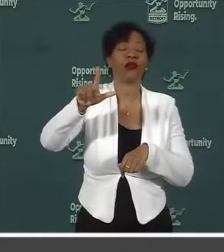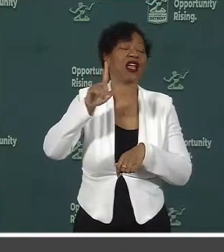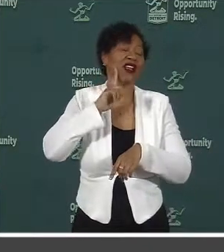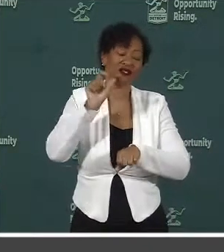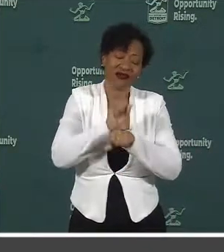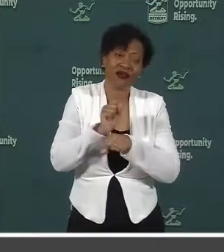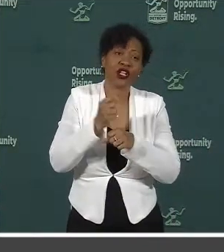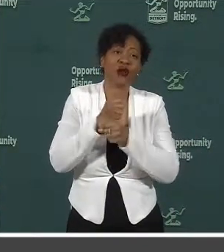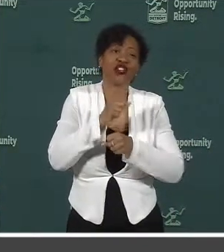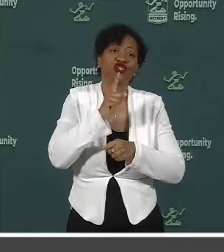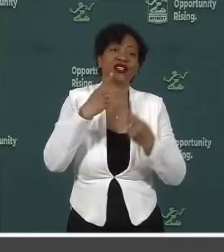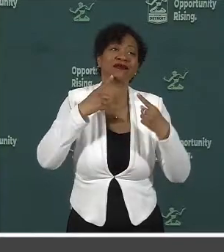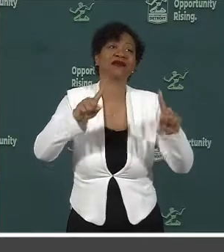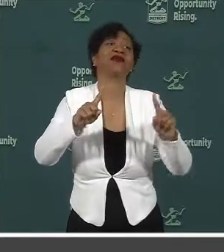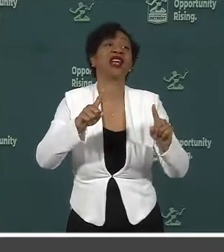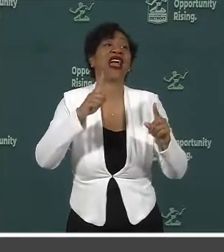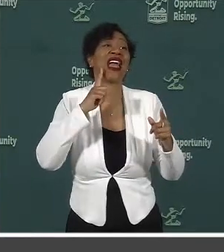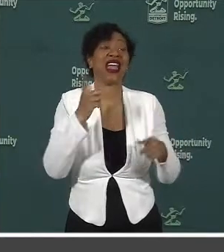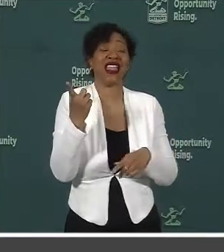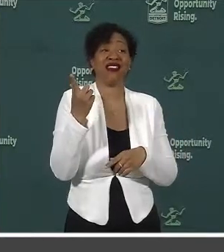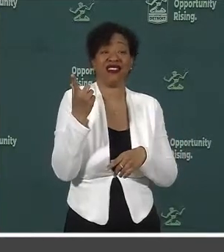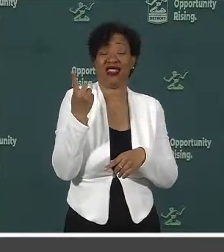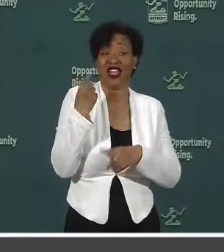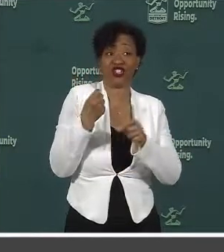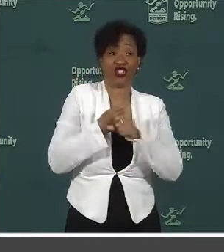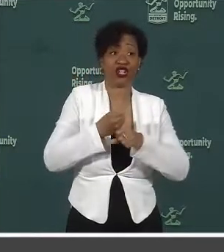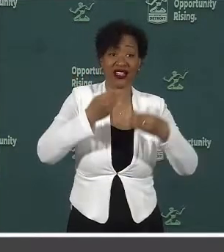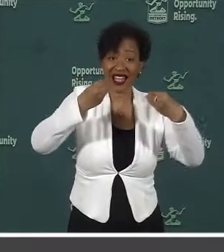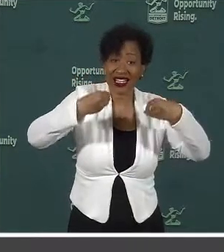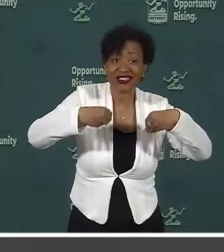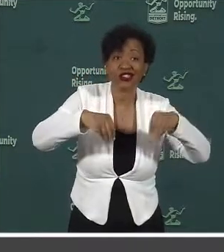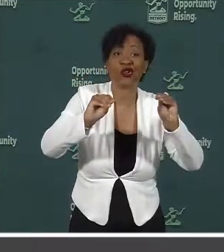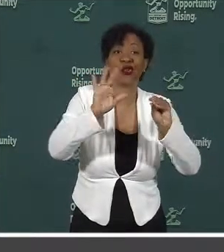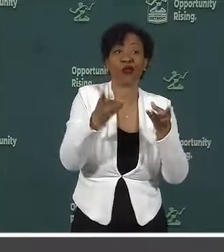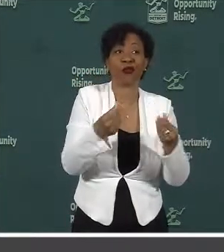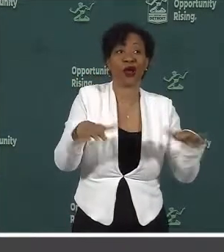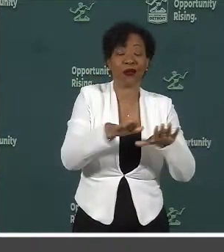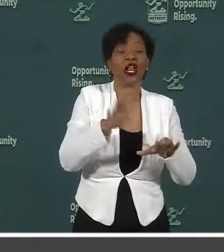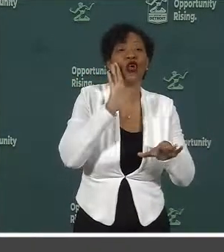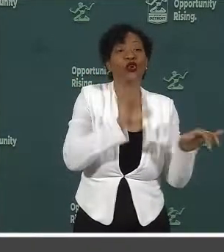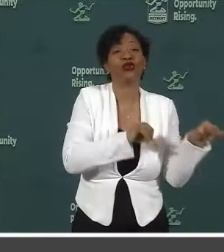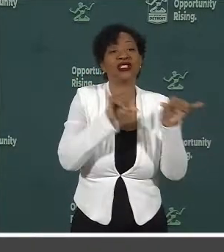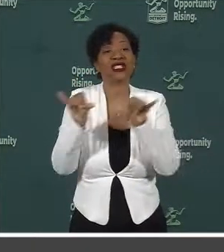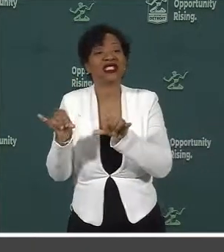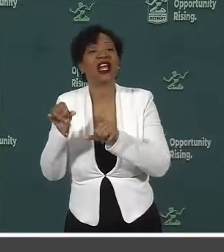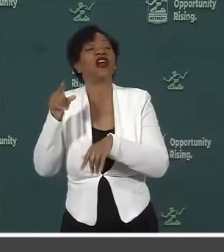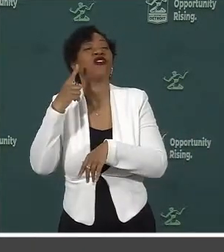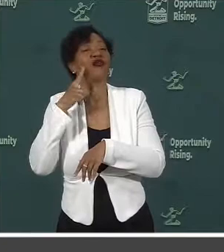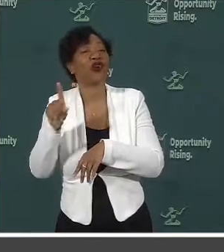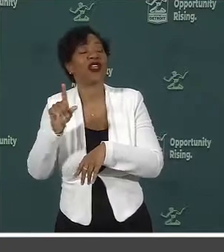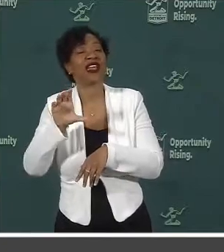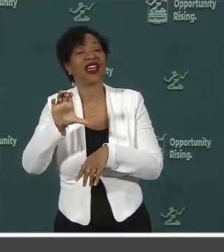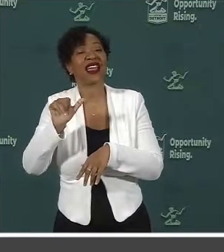NORTHPOINT THEY'RE GOING TO DO THE SAME THING THEY DID OVER ON THE CADILLAC STAMPINGS AND I SHOULD HAVE MENTIONED ON THE